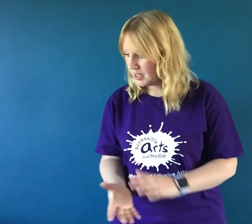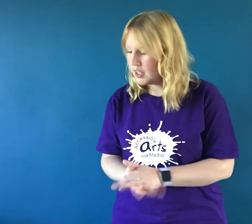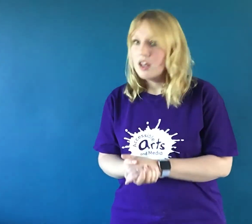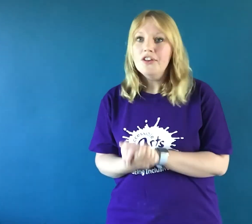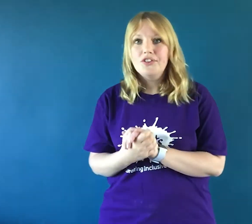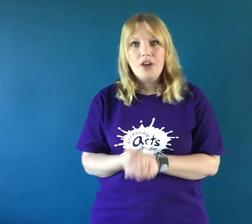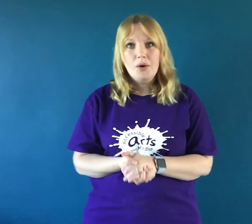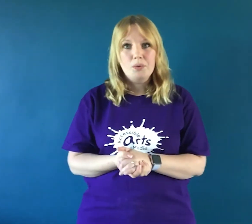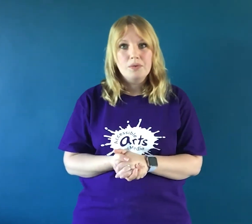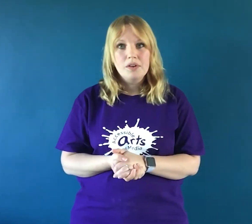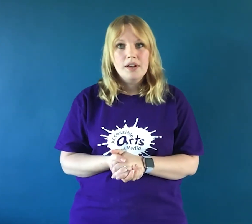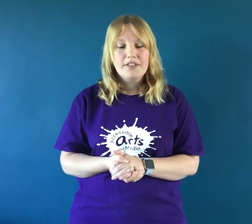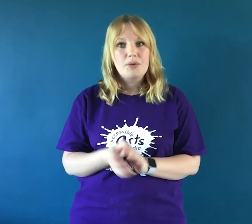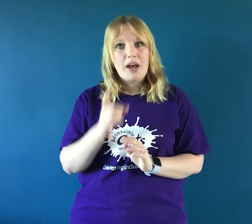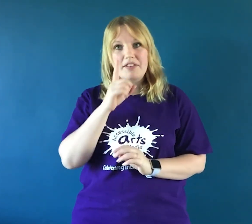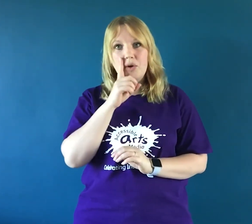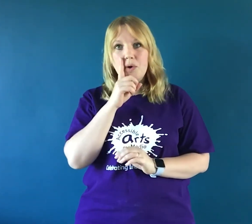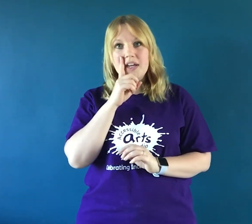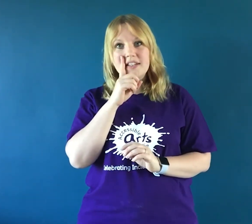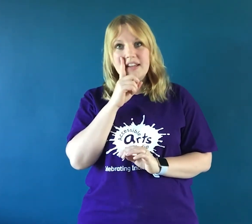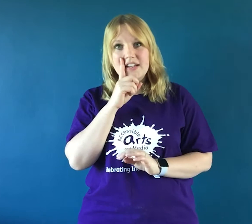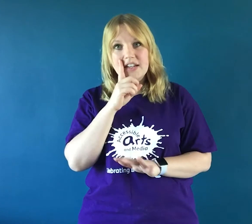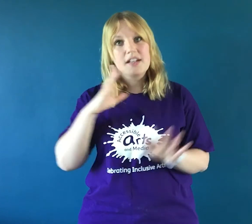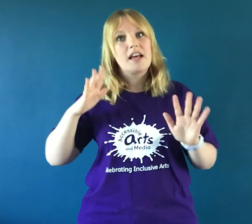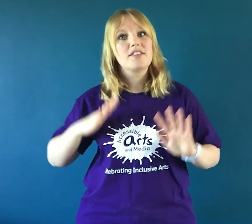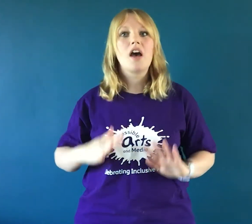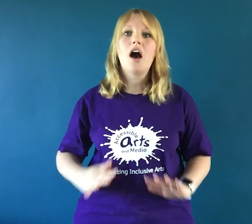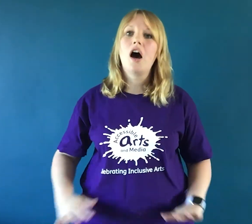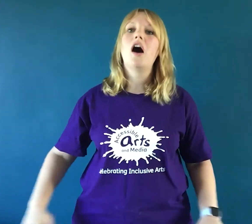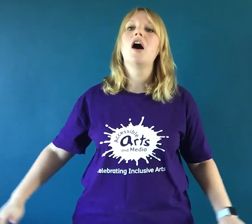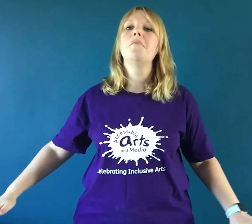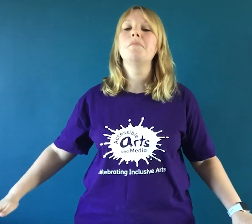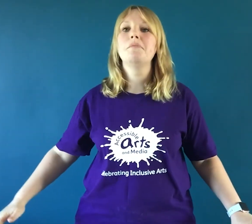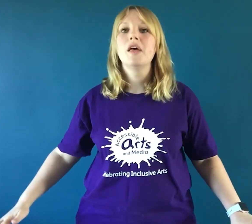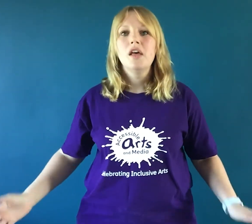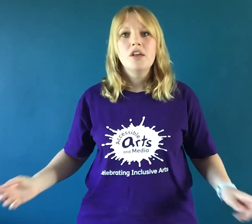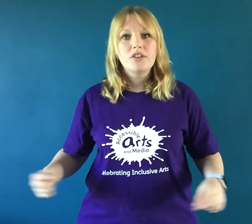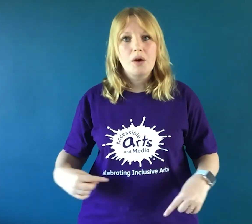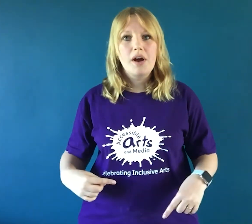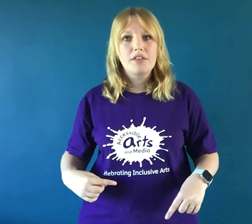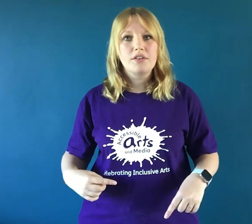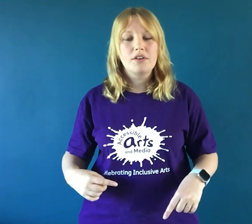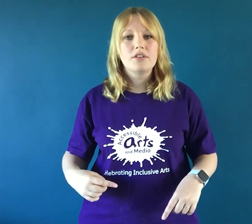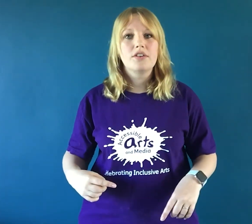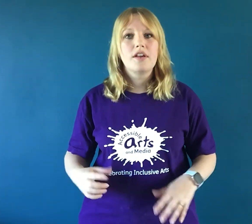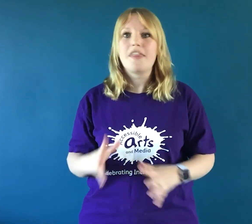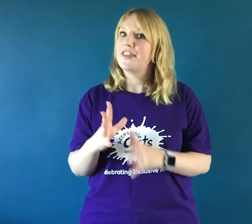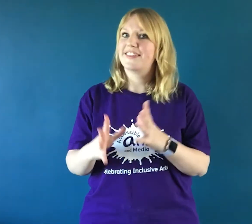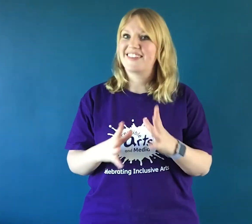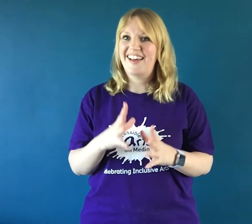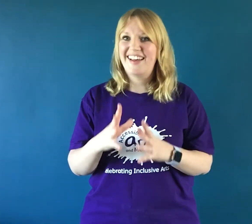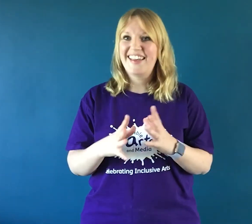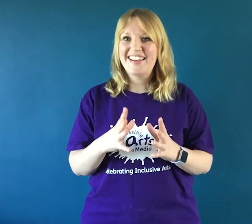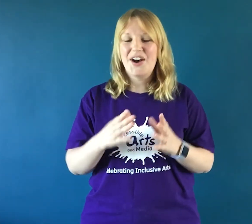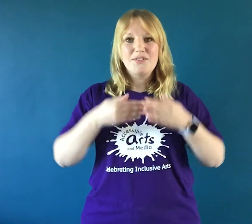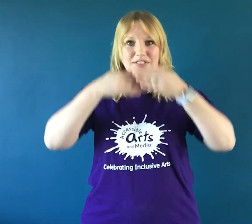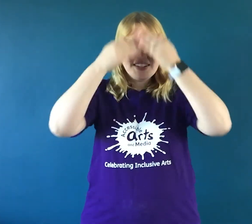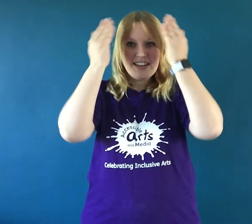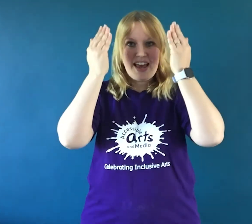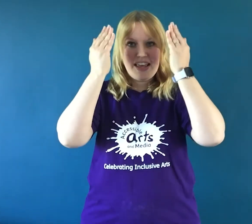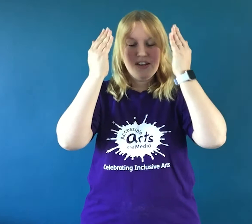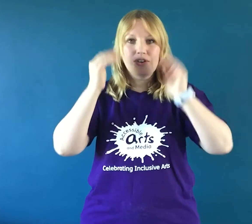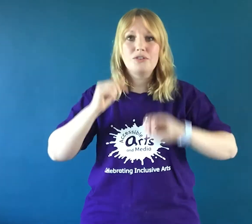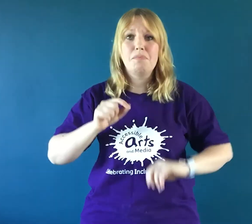So, we’re having a quieter session a nice calm. So, I thought the sign of the day could